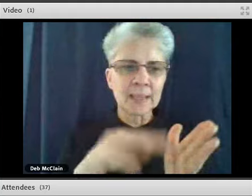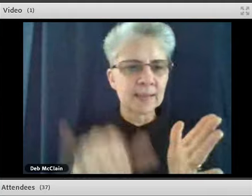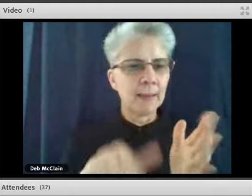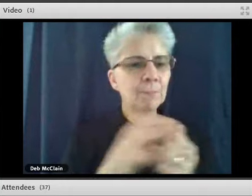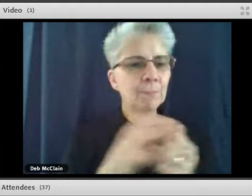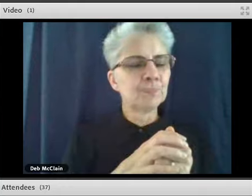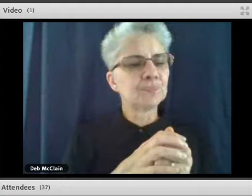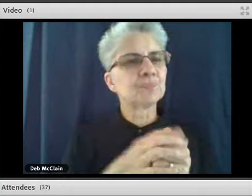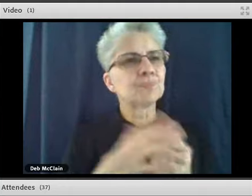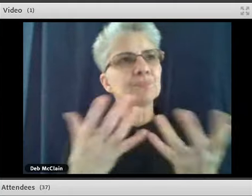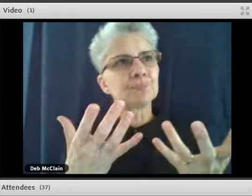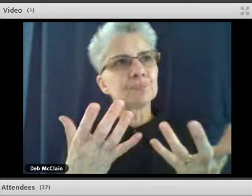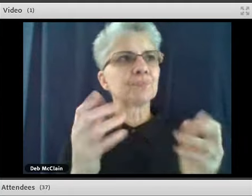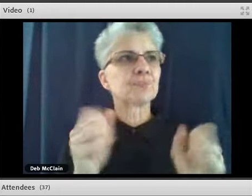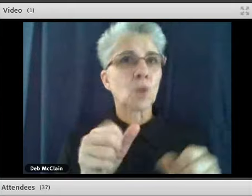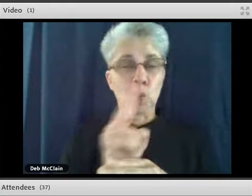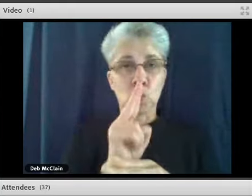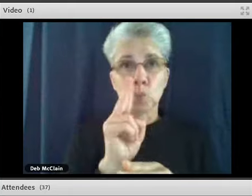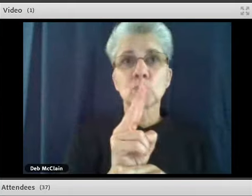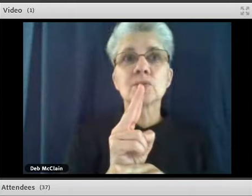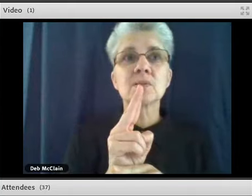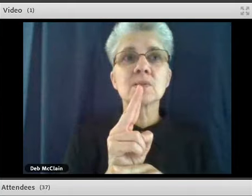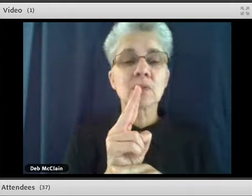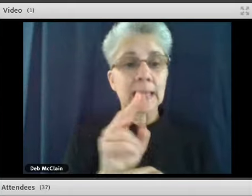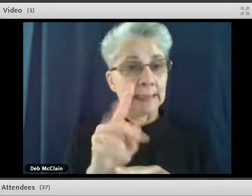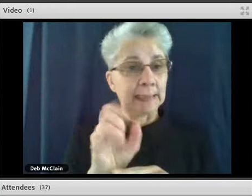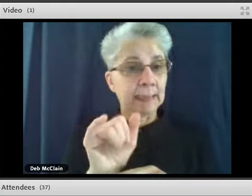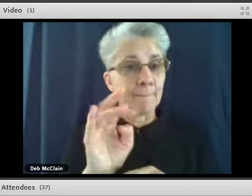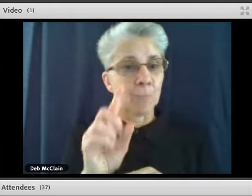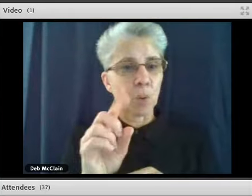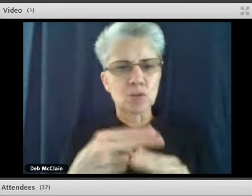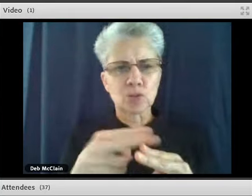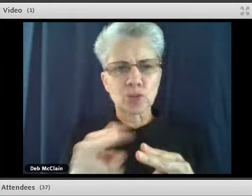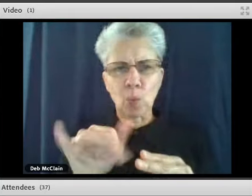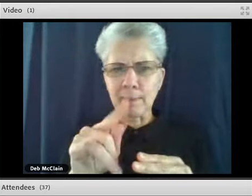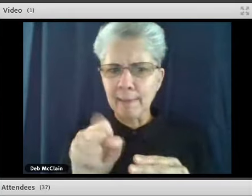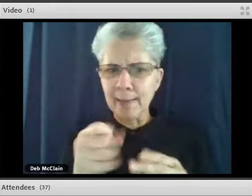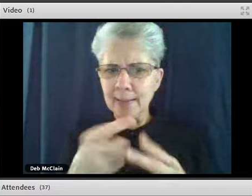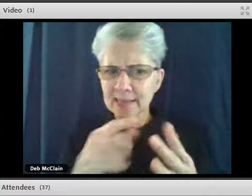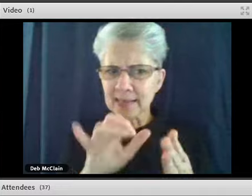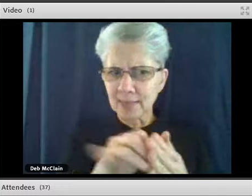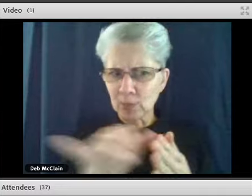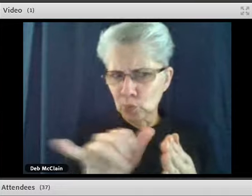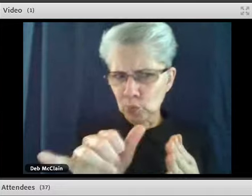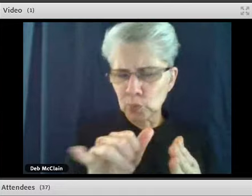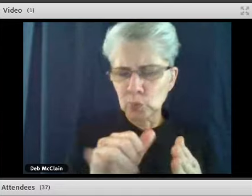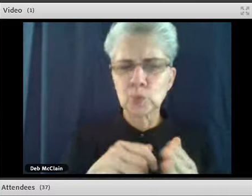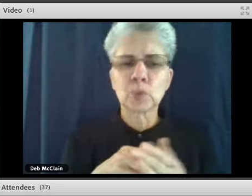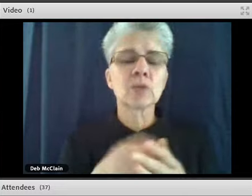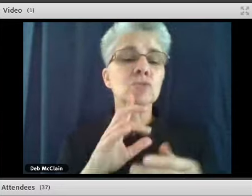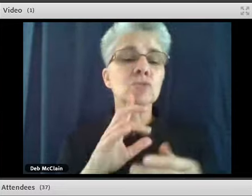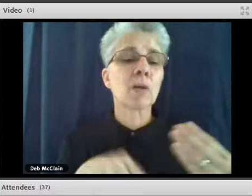It means that you can use keyboard shortcuts, and different things like that, too.